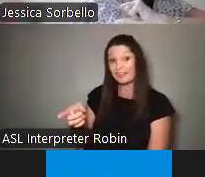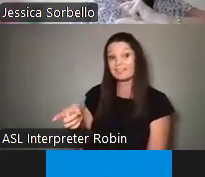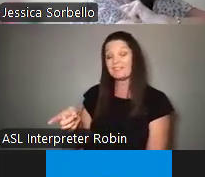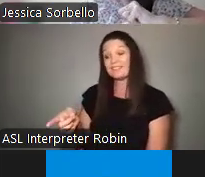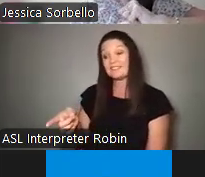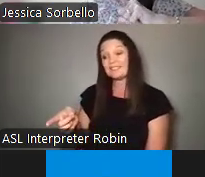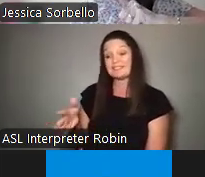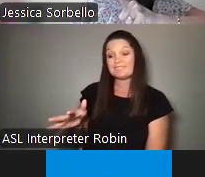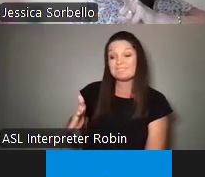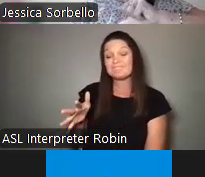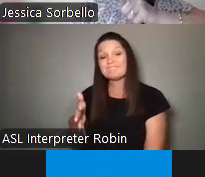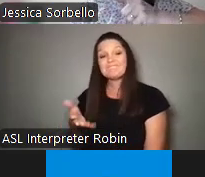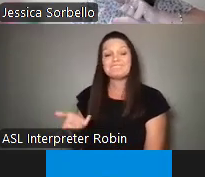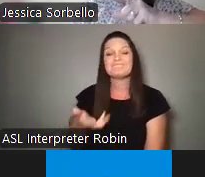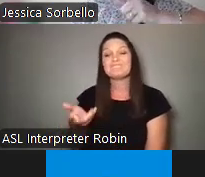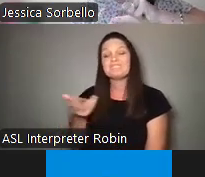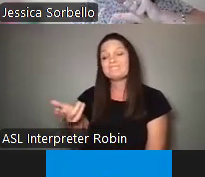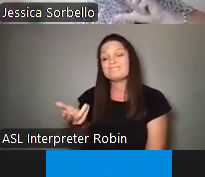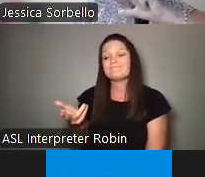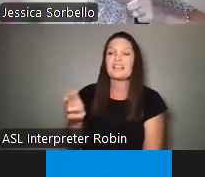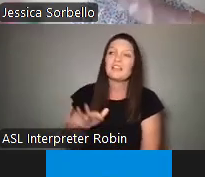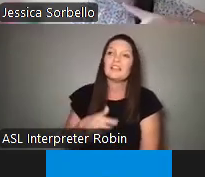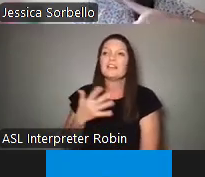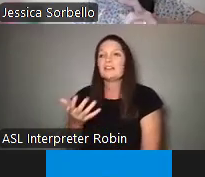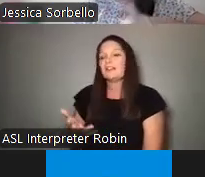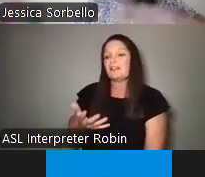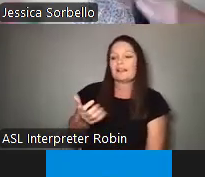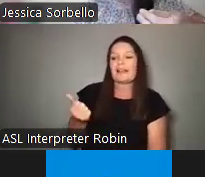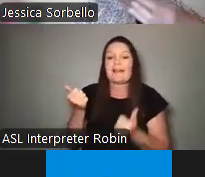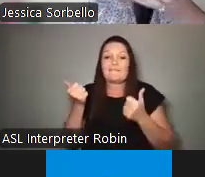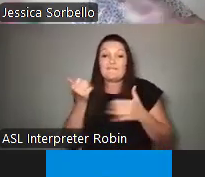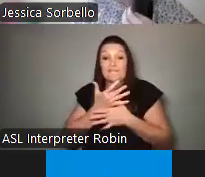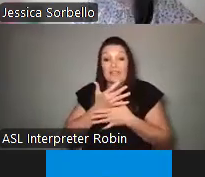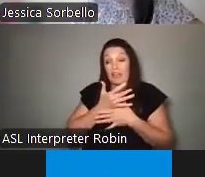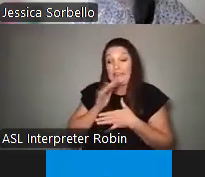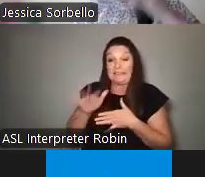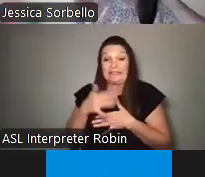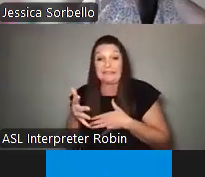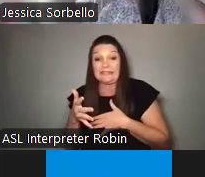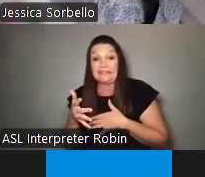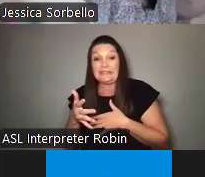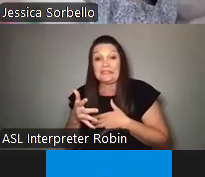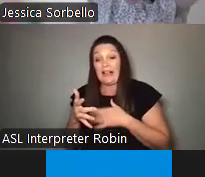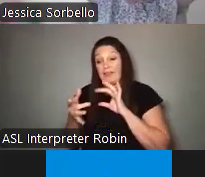connection. So a better way to get to that same result would be the okay.